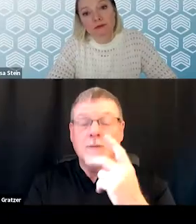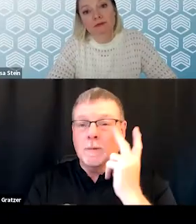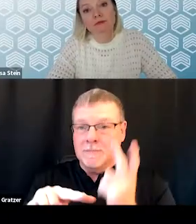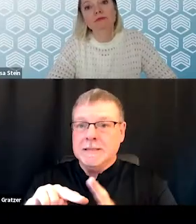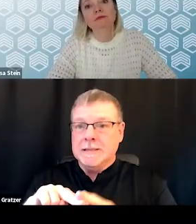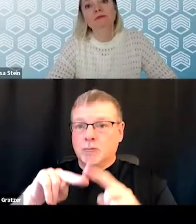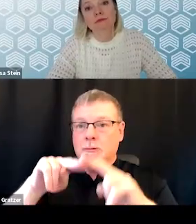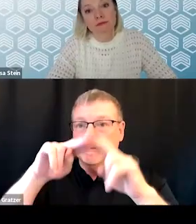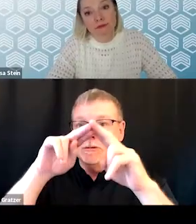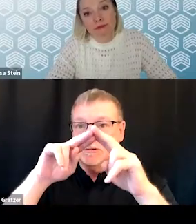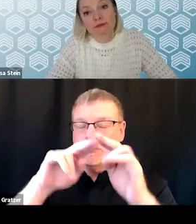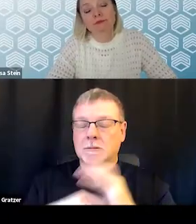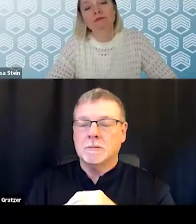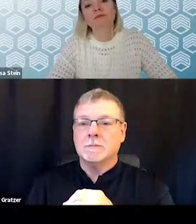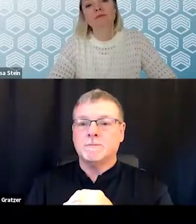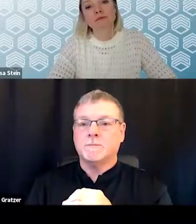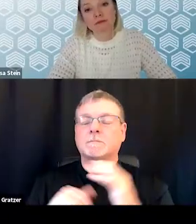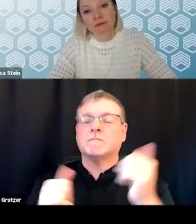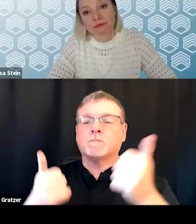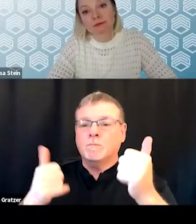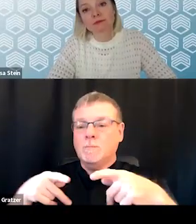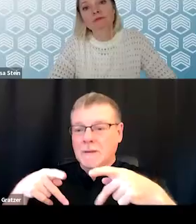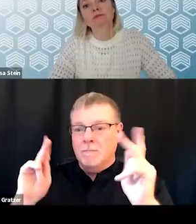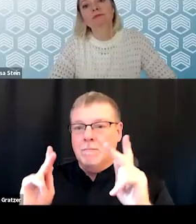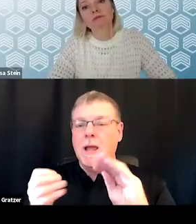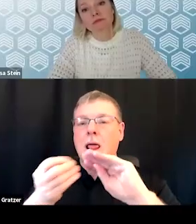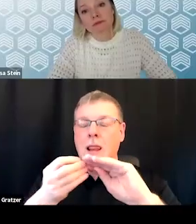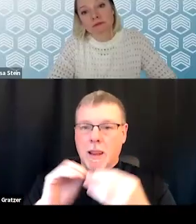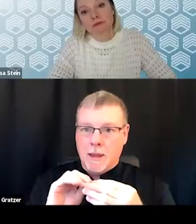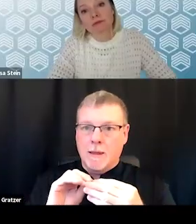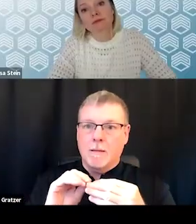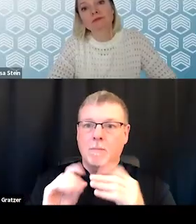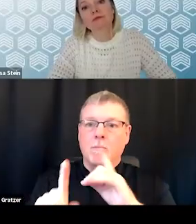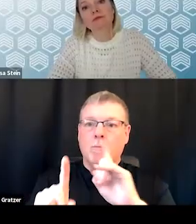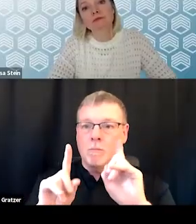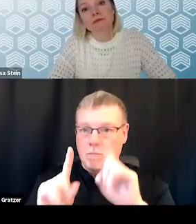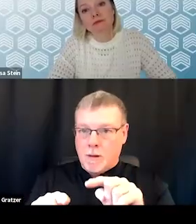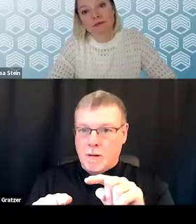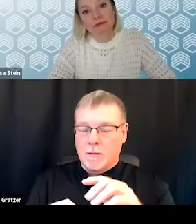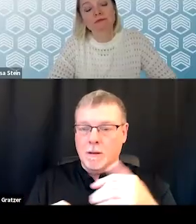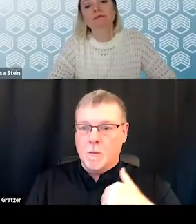in our funding allotment, which has allowed us to increase the number of responders that we employ.